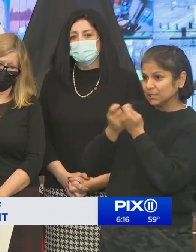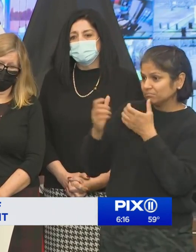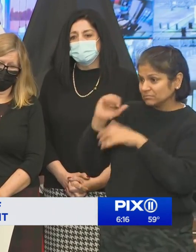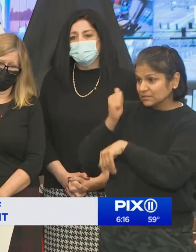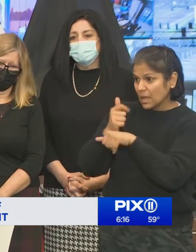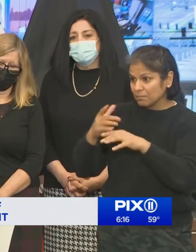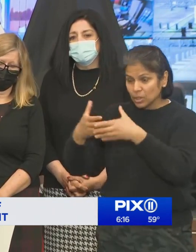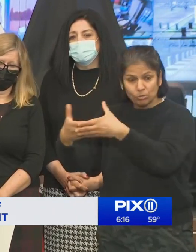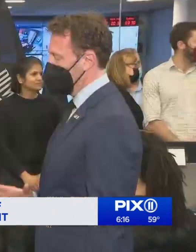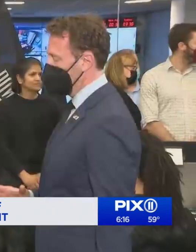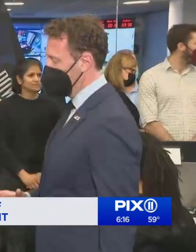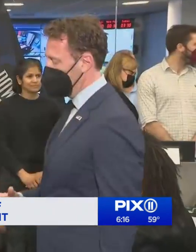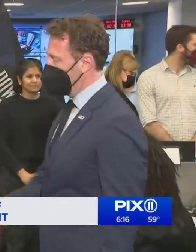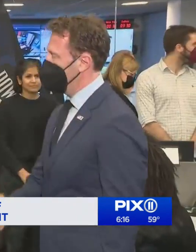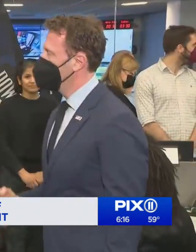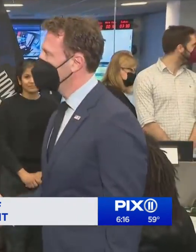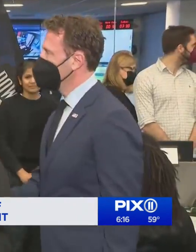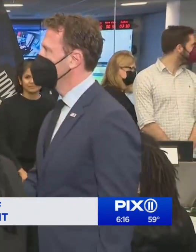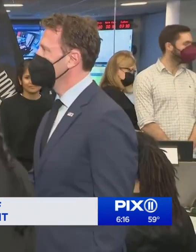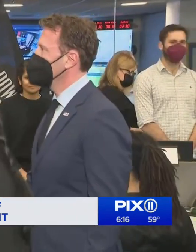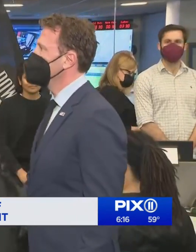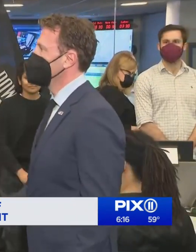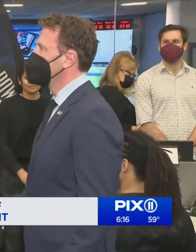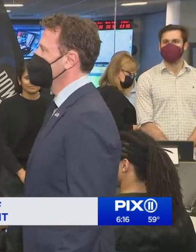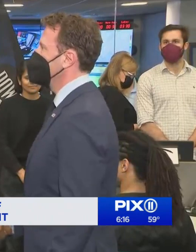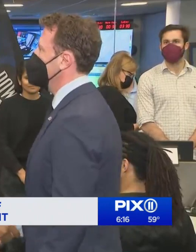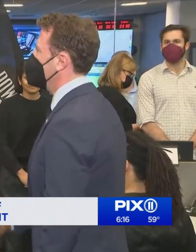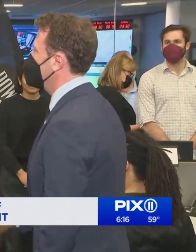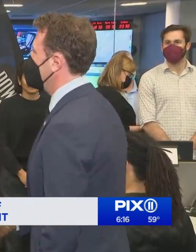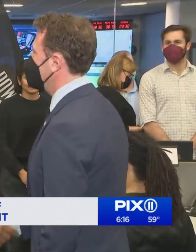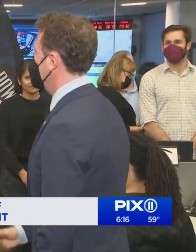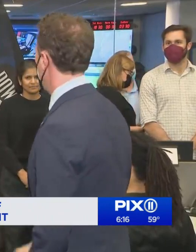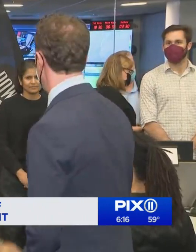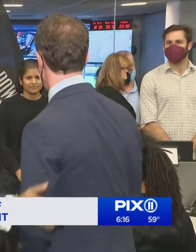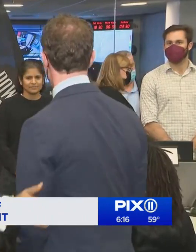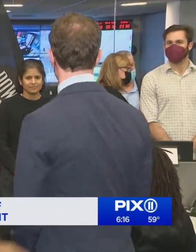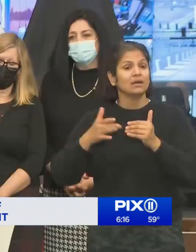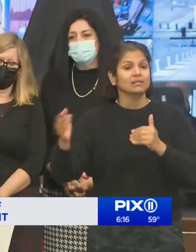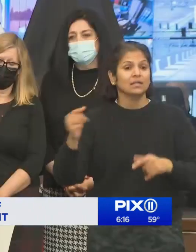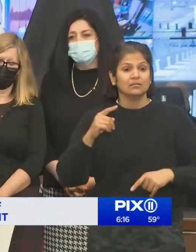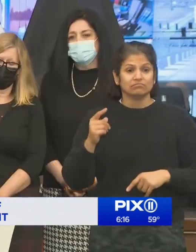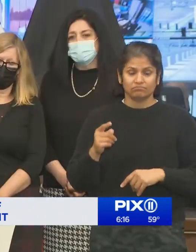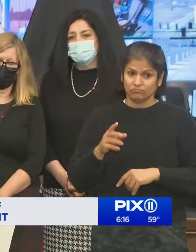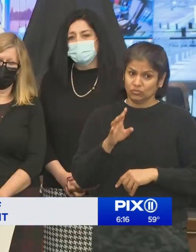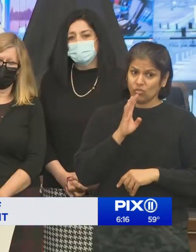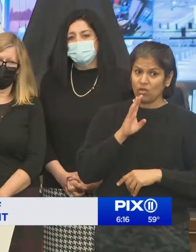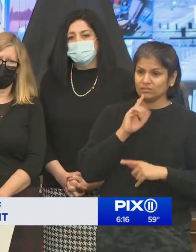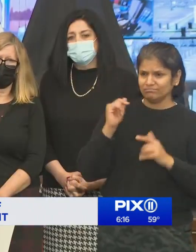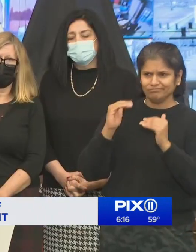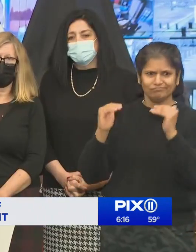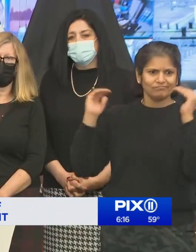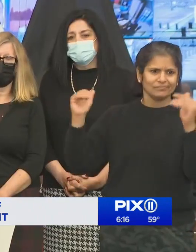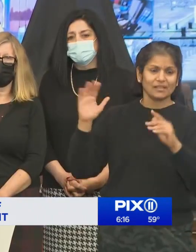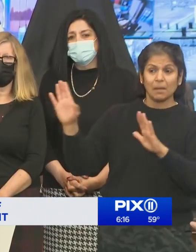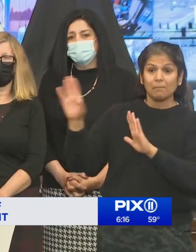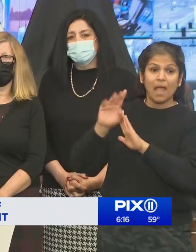AG knows how to lead a T we need to be clear on that. He has in the most